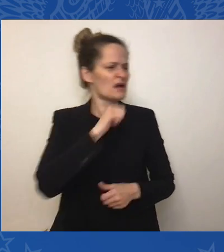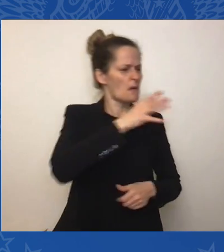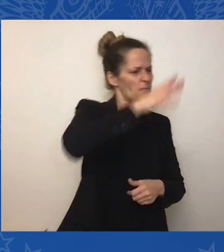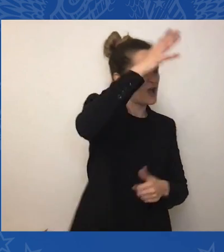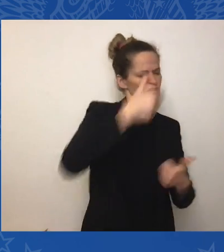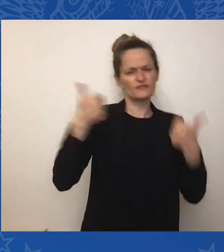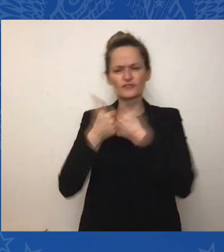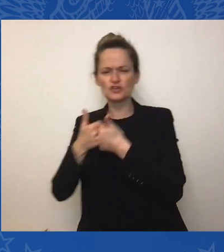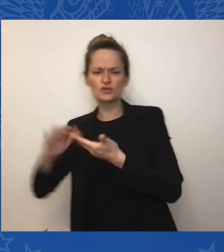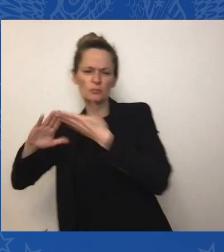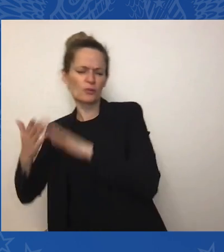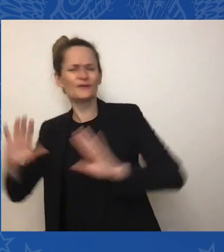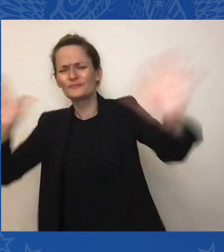to overcome division and despair,